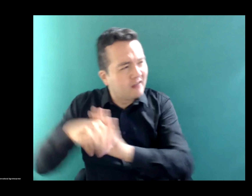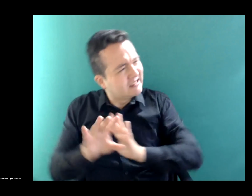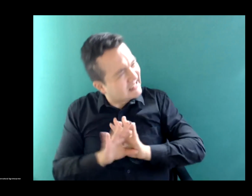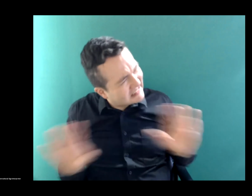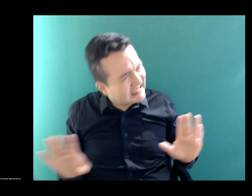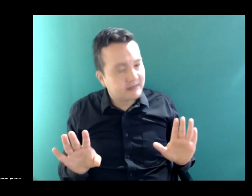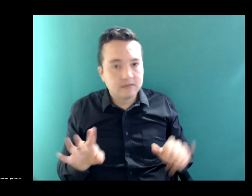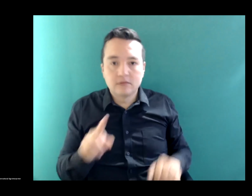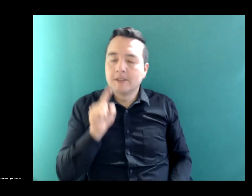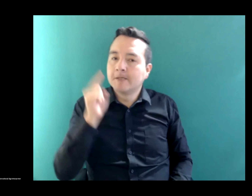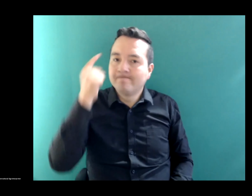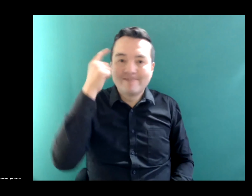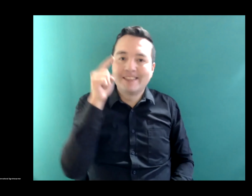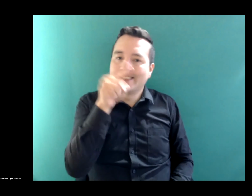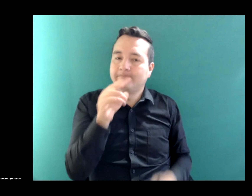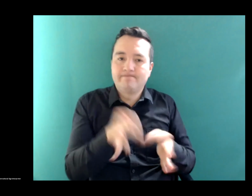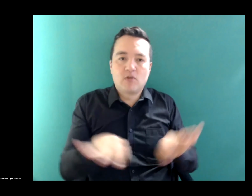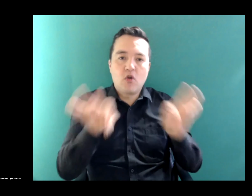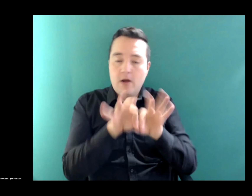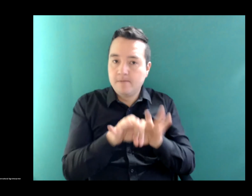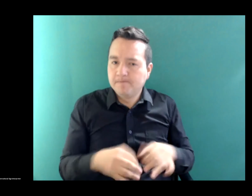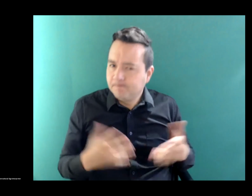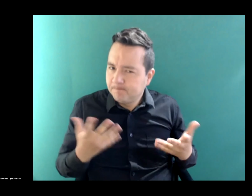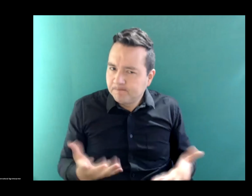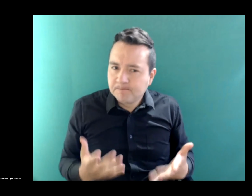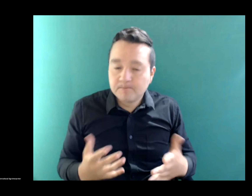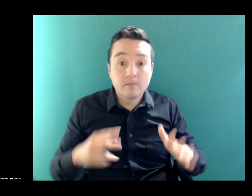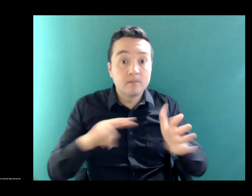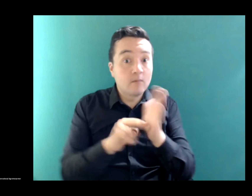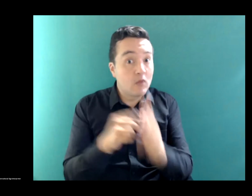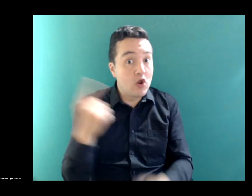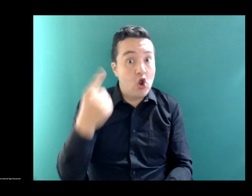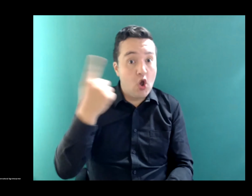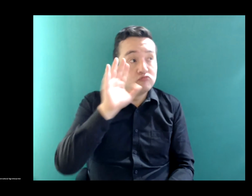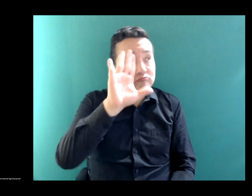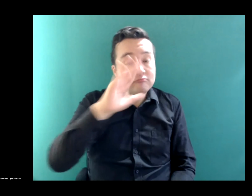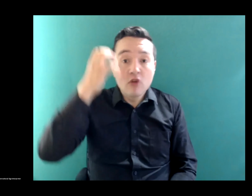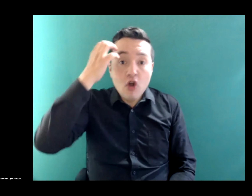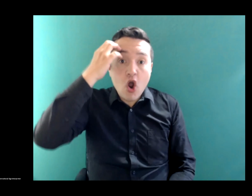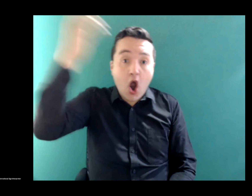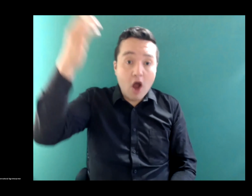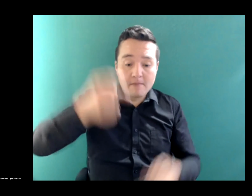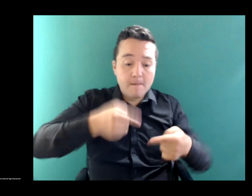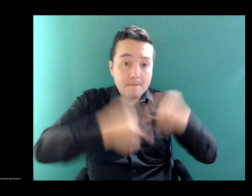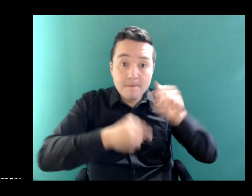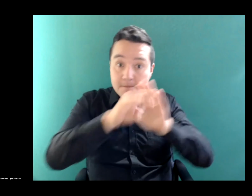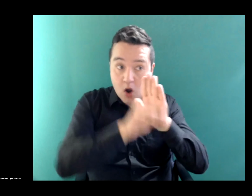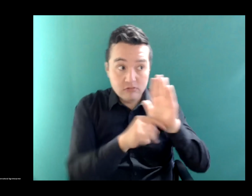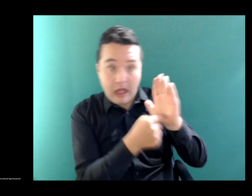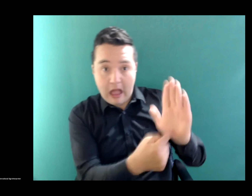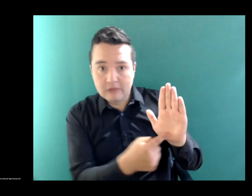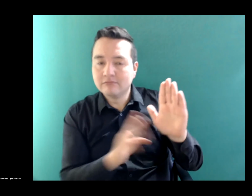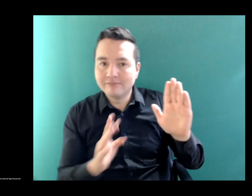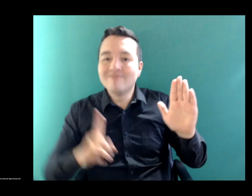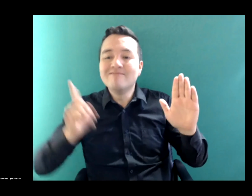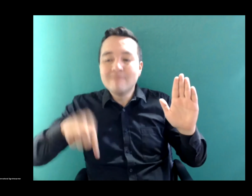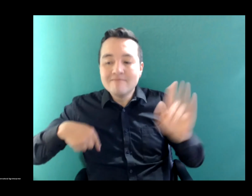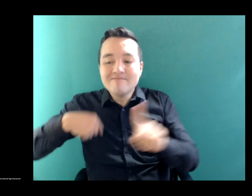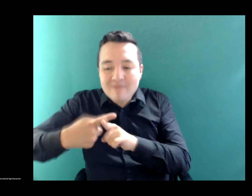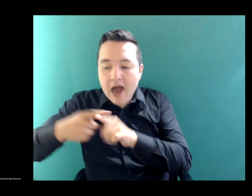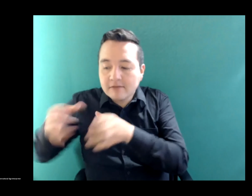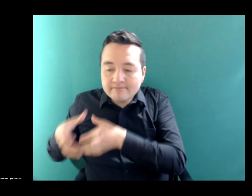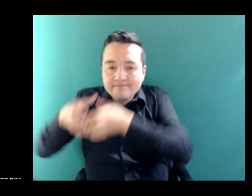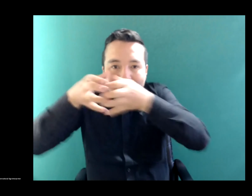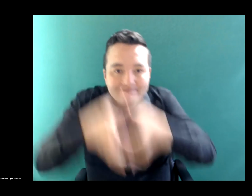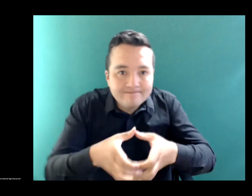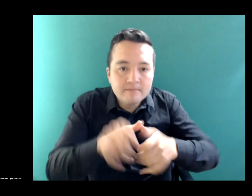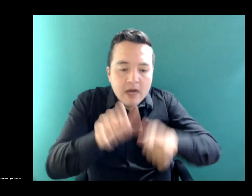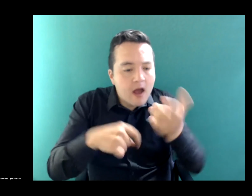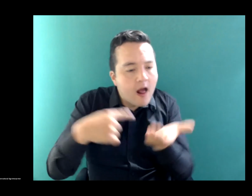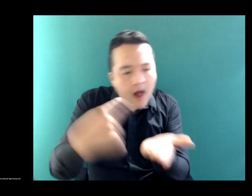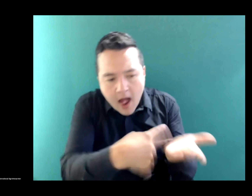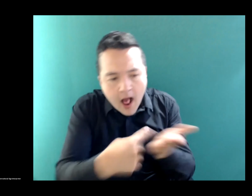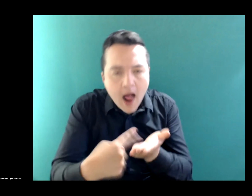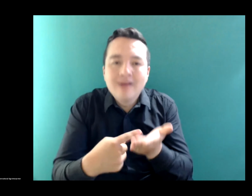Because it's against our Constitution.